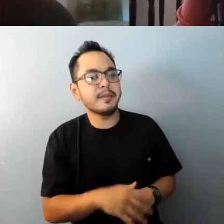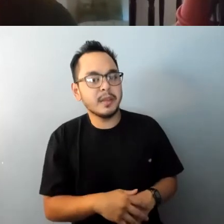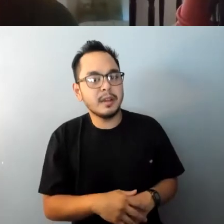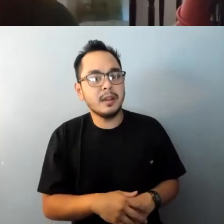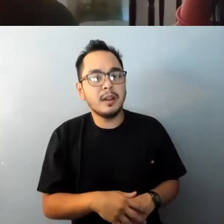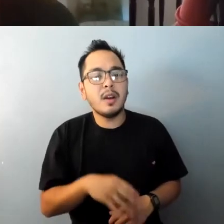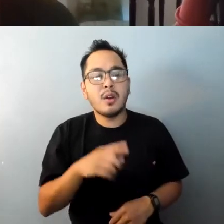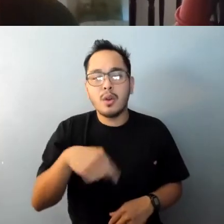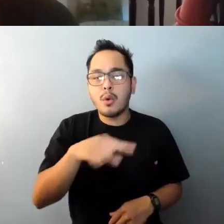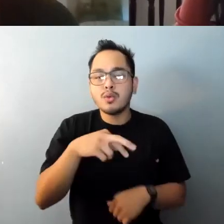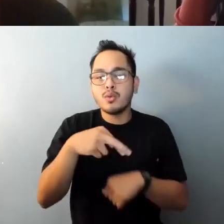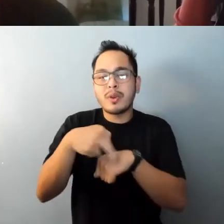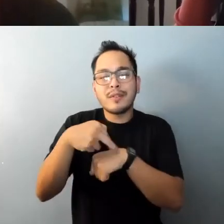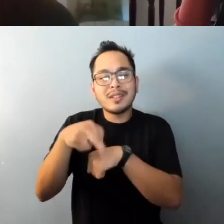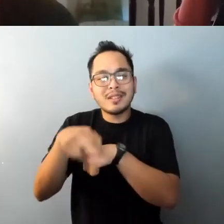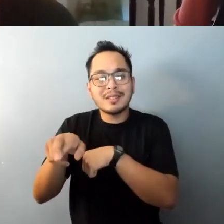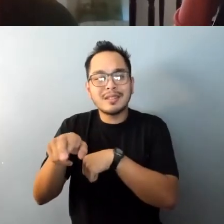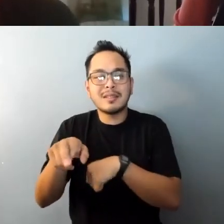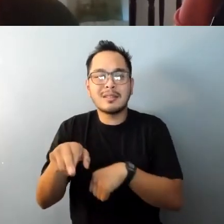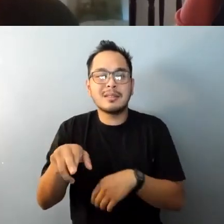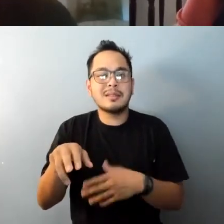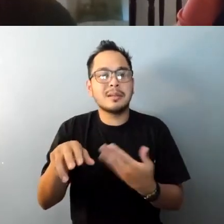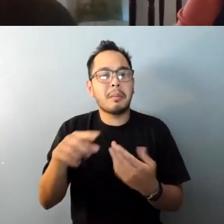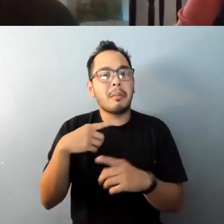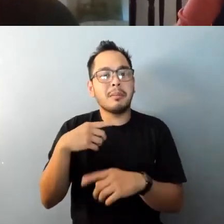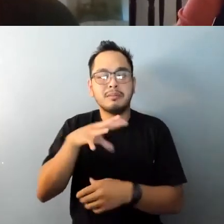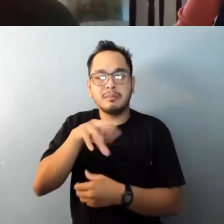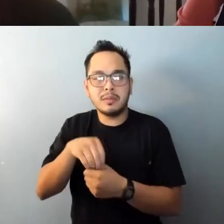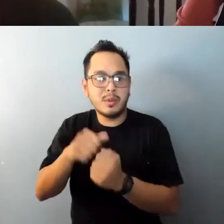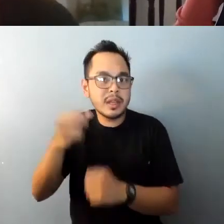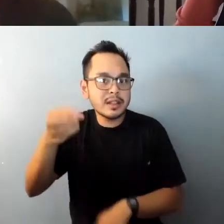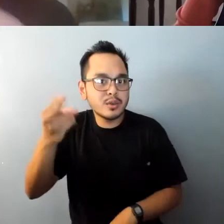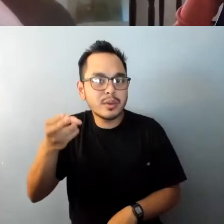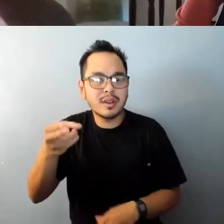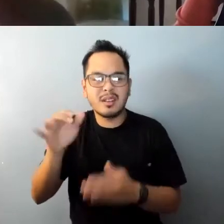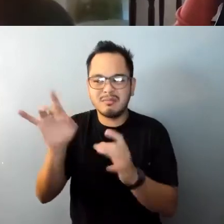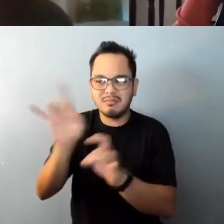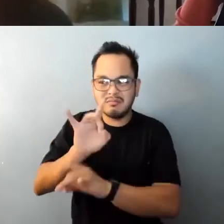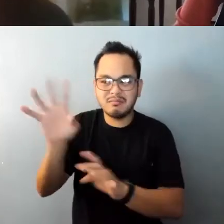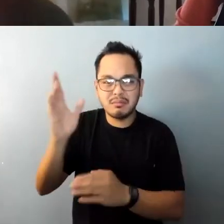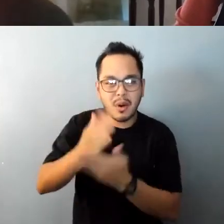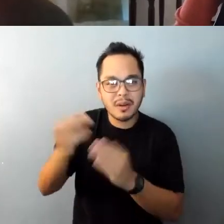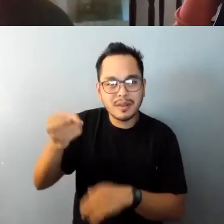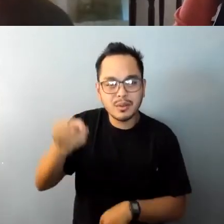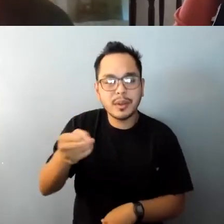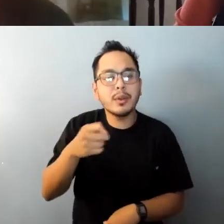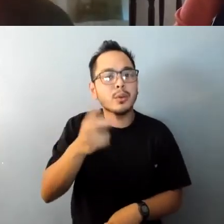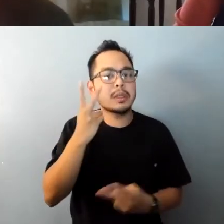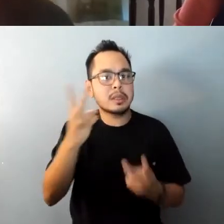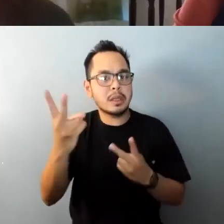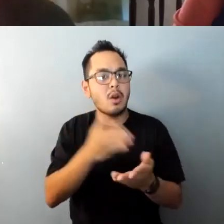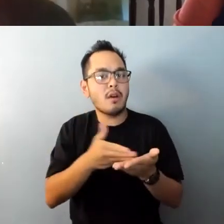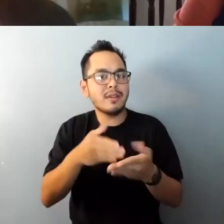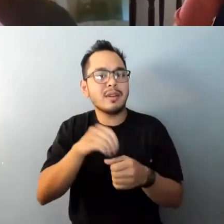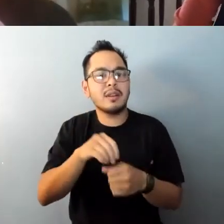to really horrible history used is the thing that you discover a lot of Victorian two.